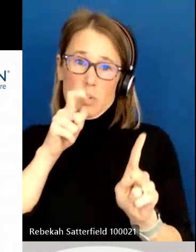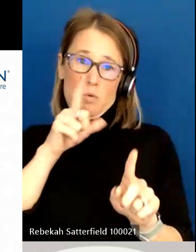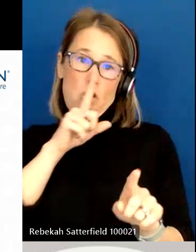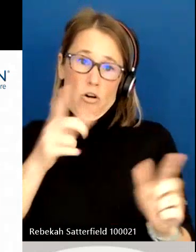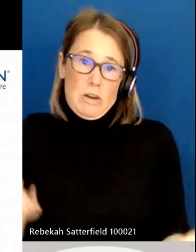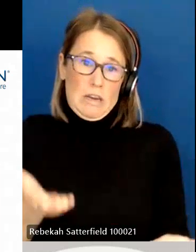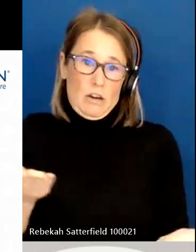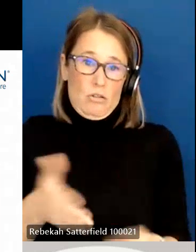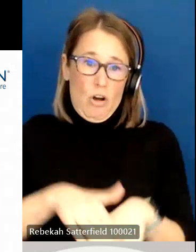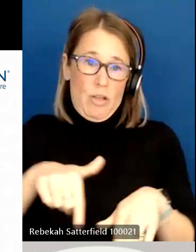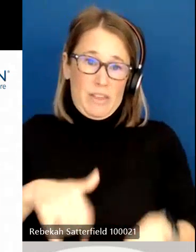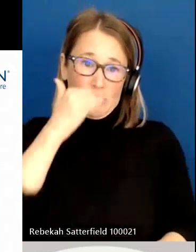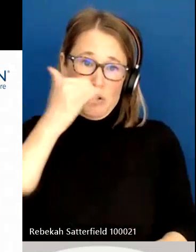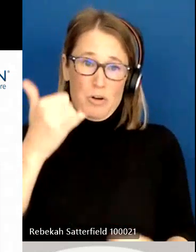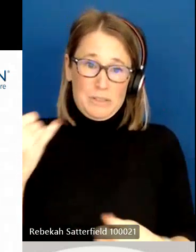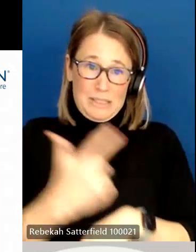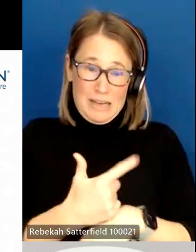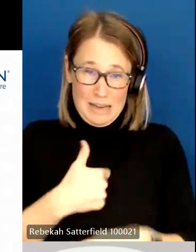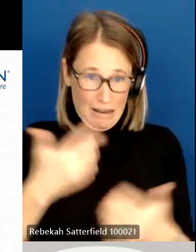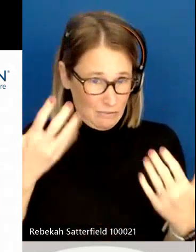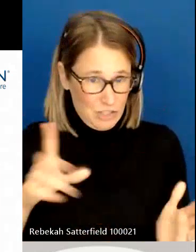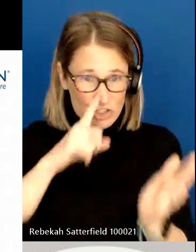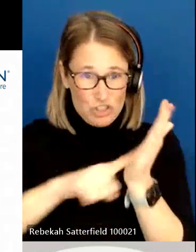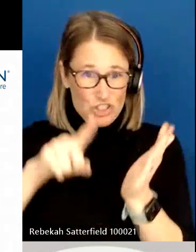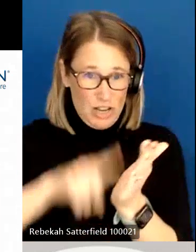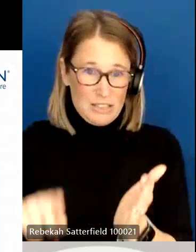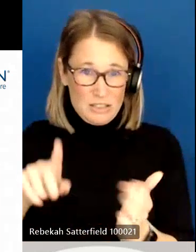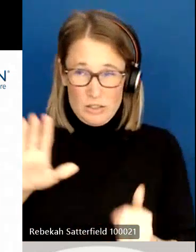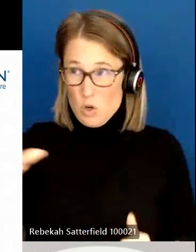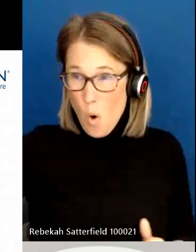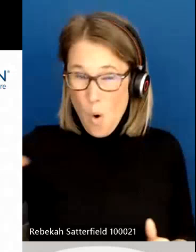I actually went to some of the websites of the registrant just so that I could be helpful to